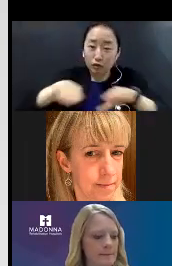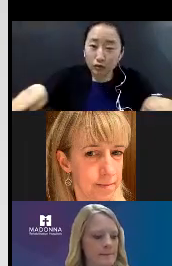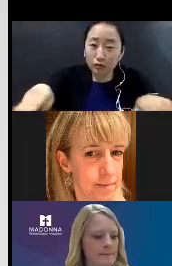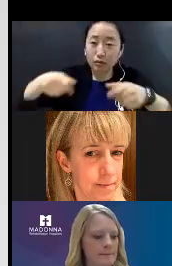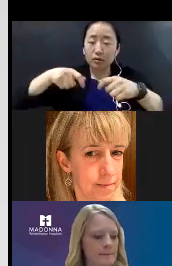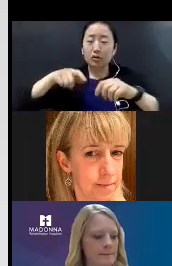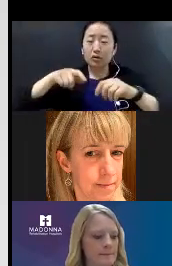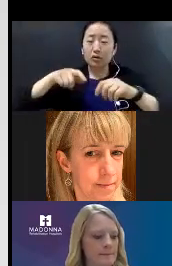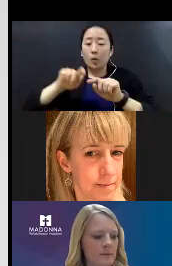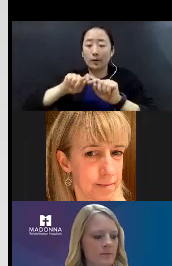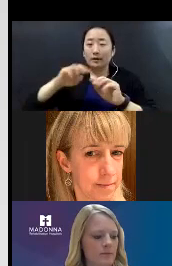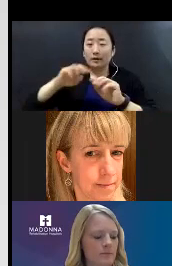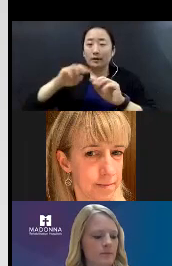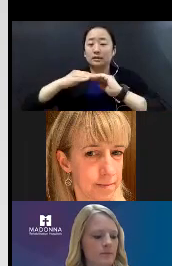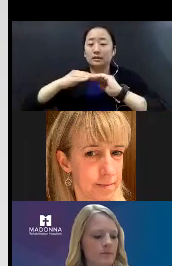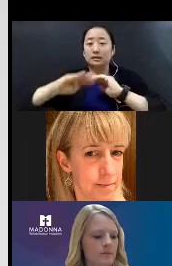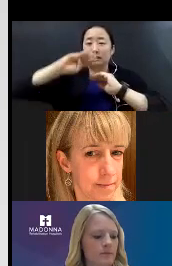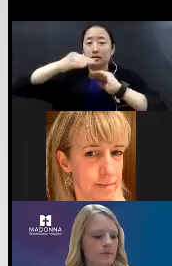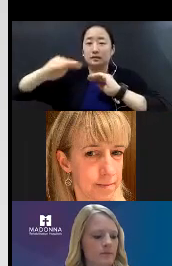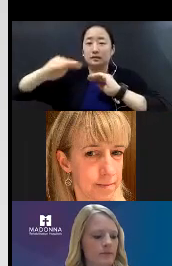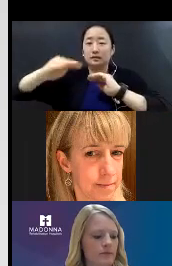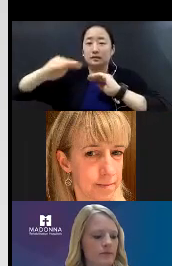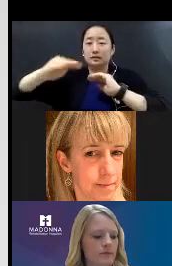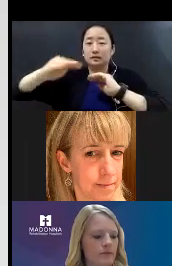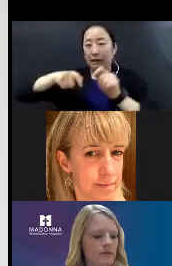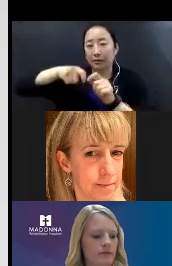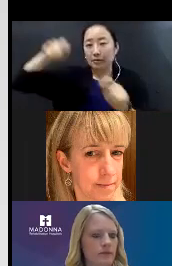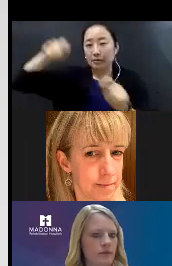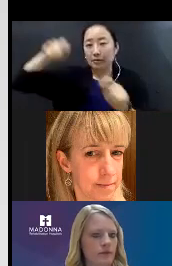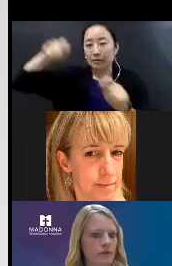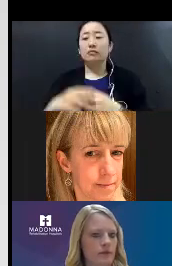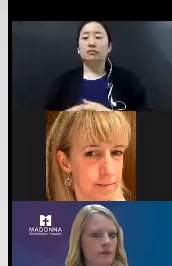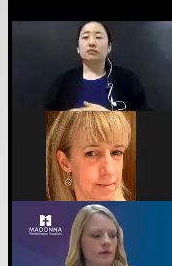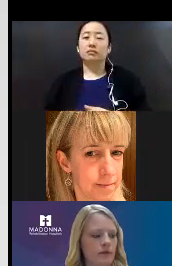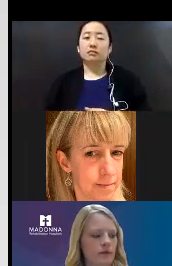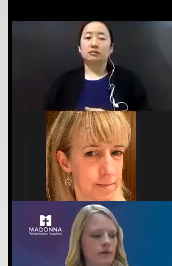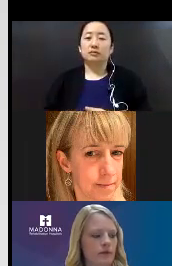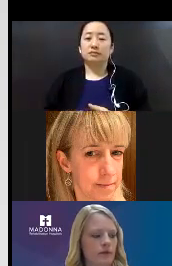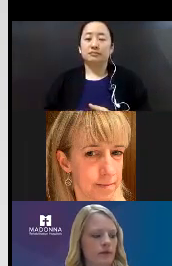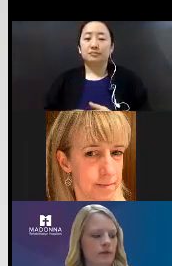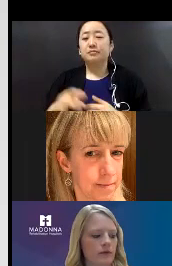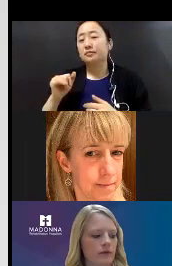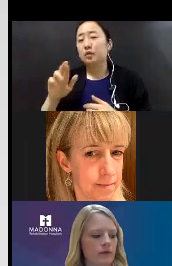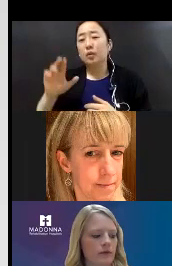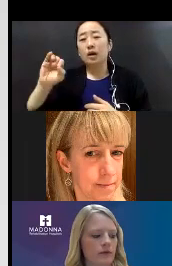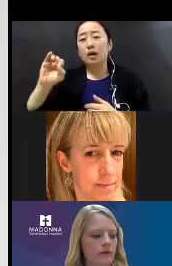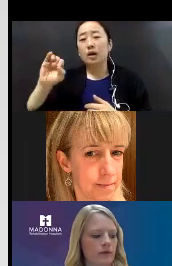HEIGHT OR SOMETHING ALONG THOSE LINES OR JUST THE COGNITIVE PROCESS OF READING THE INSTRUCTIONS